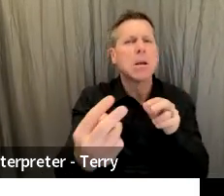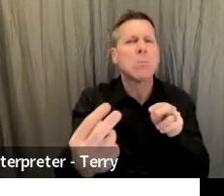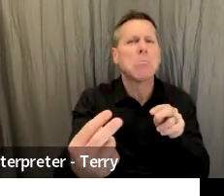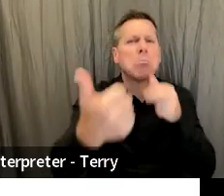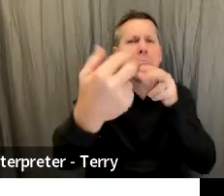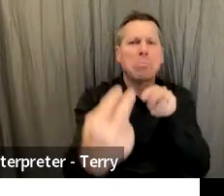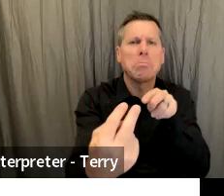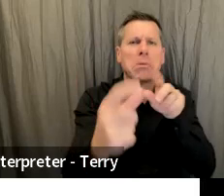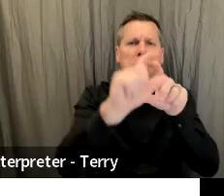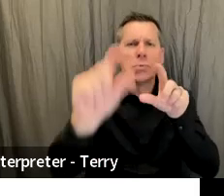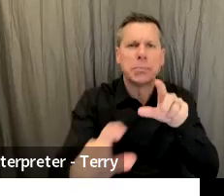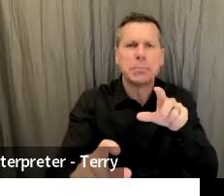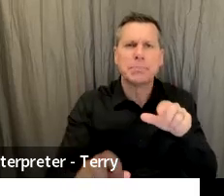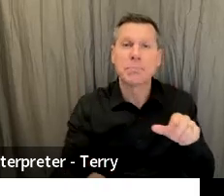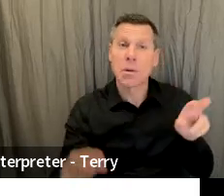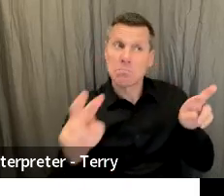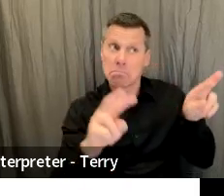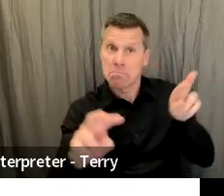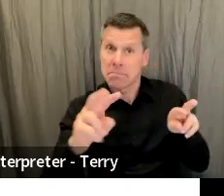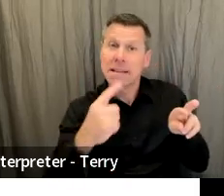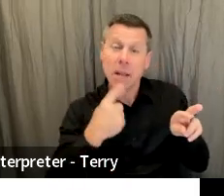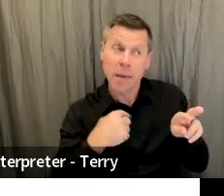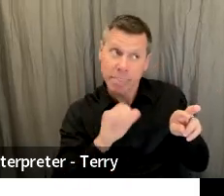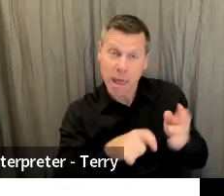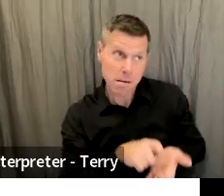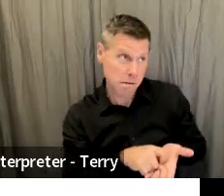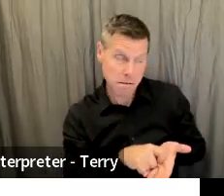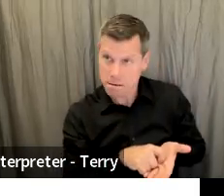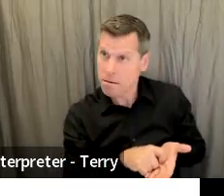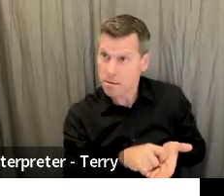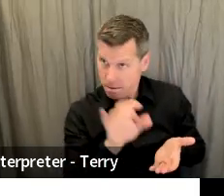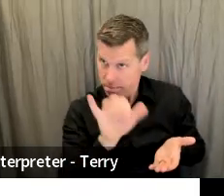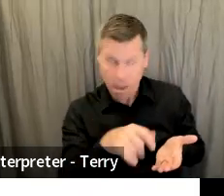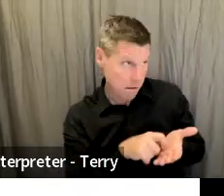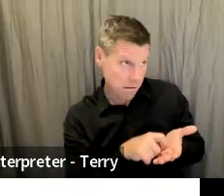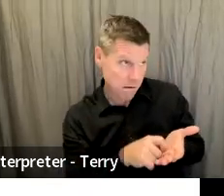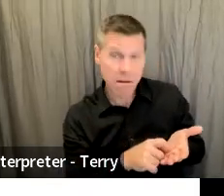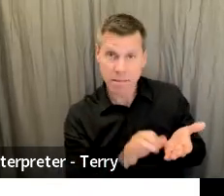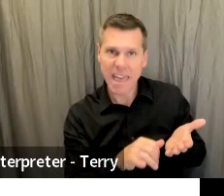together and then you can tell me what you want. Just reach out to me via the email that is on the screen.